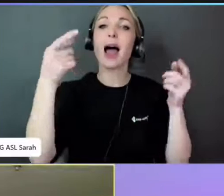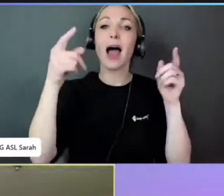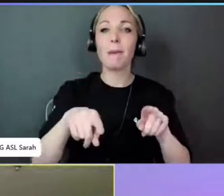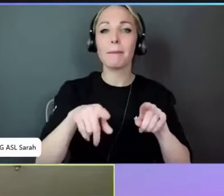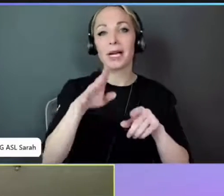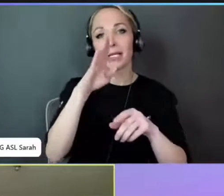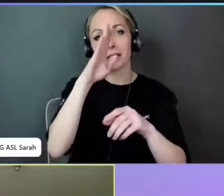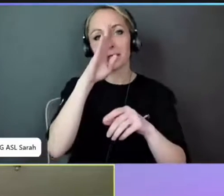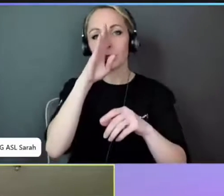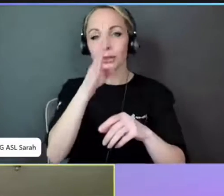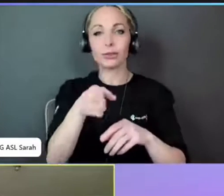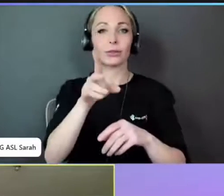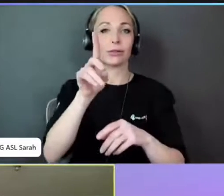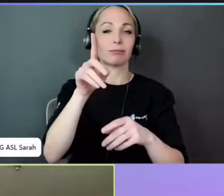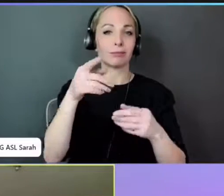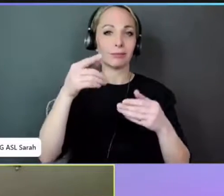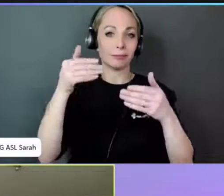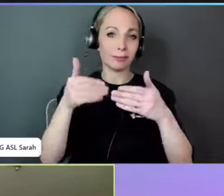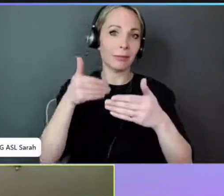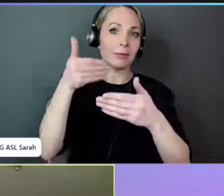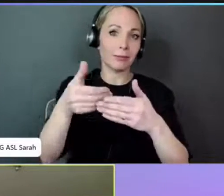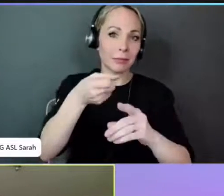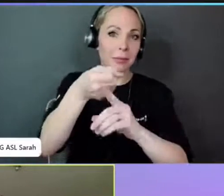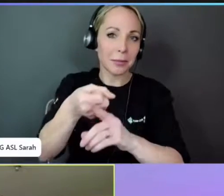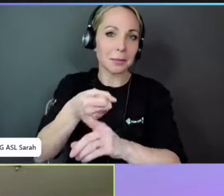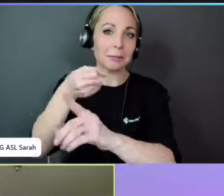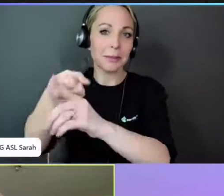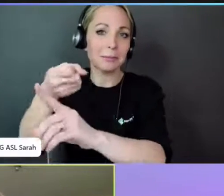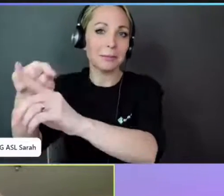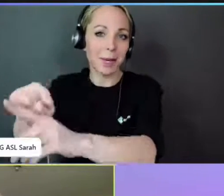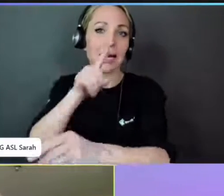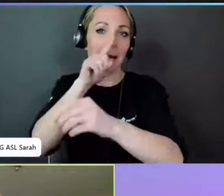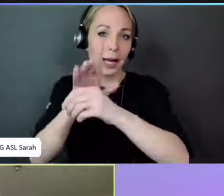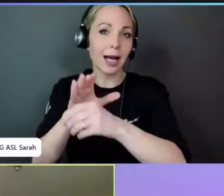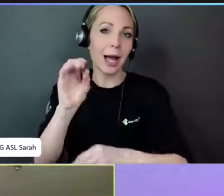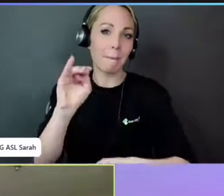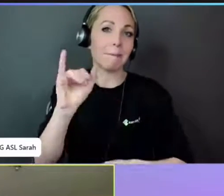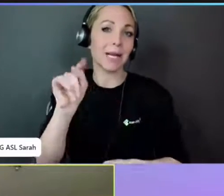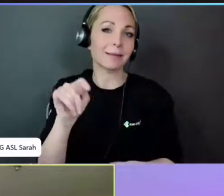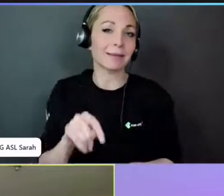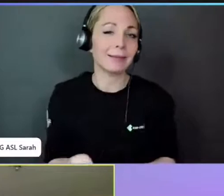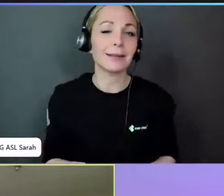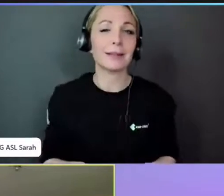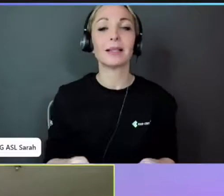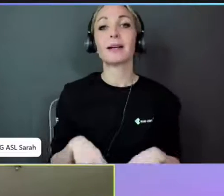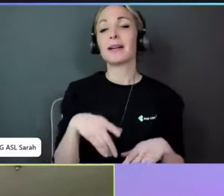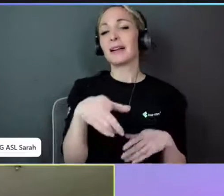Jonathan, I think we were talking earlier, and I think you said we do have this, and Xavier asked this in the Q&A.